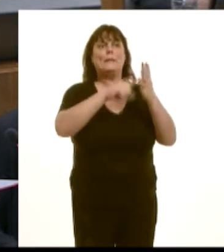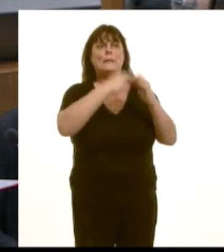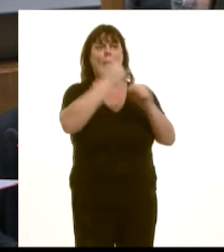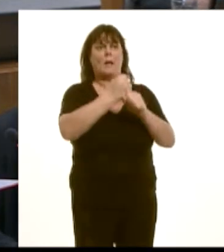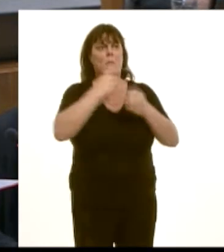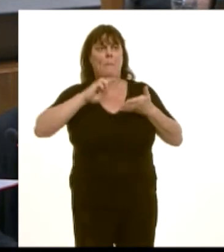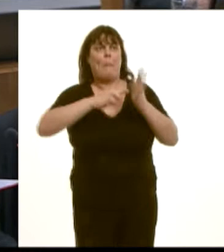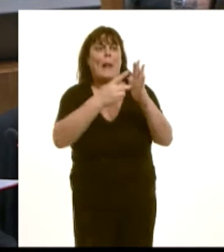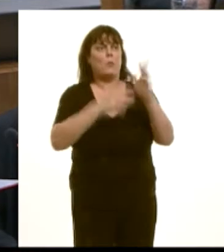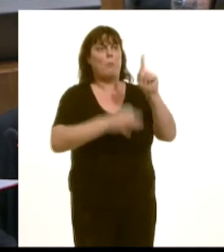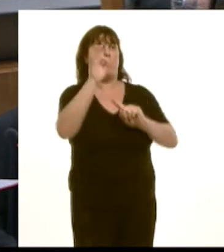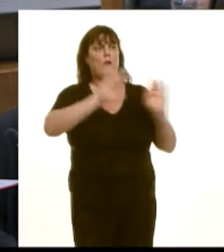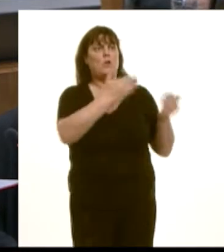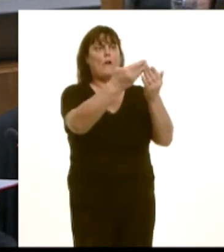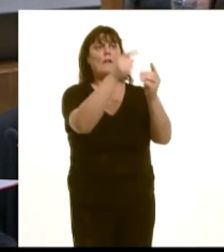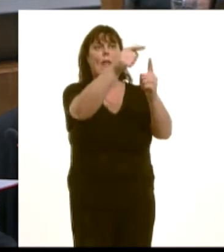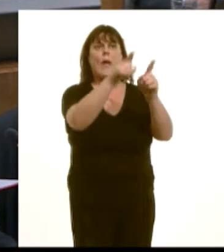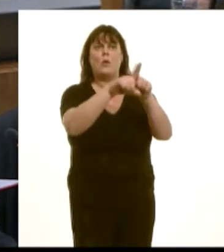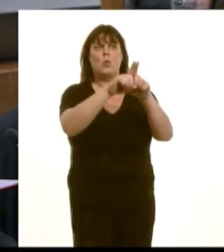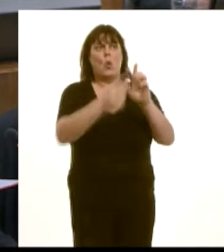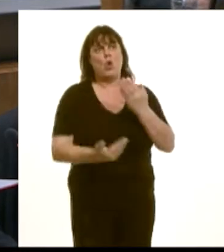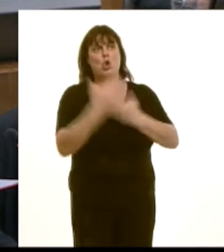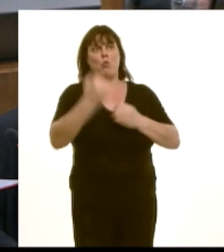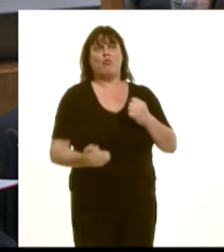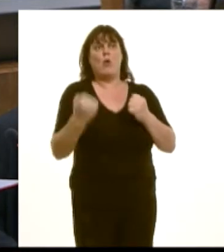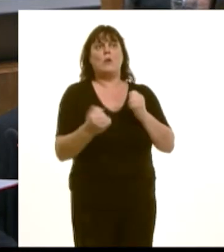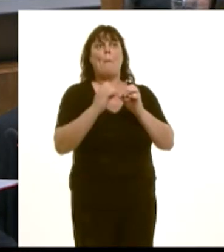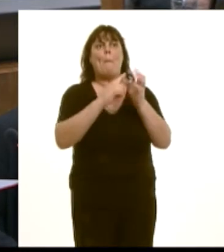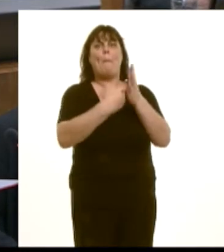as the additional services to Barry. Those things have happened during the lifetime, most